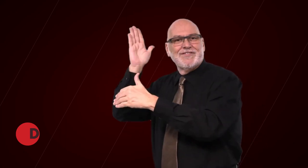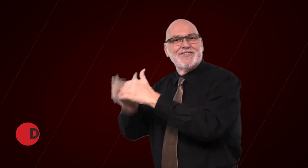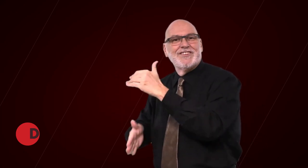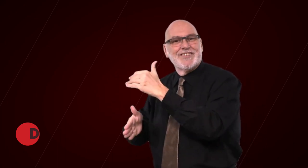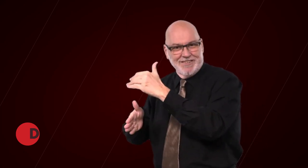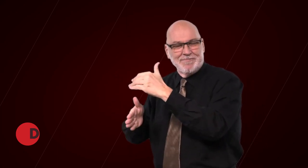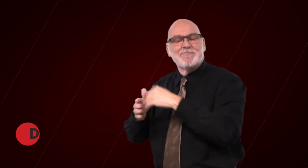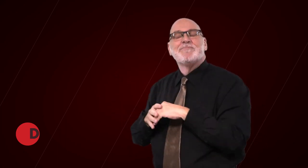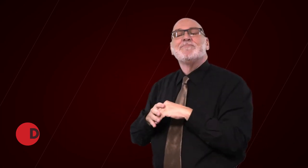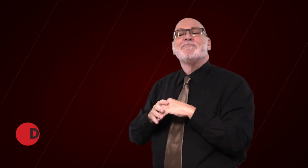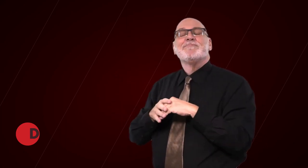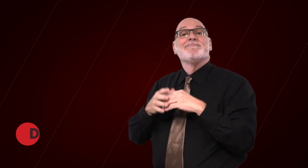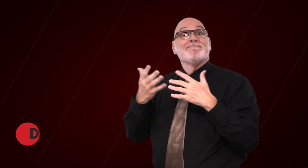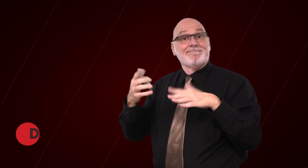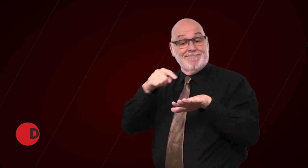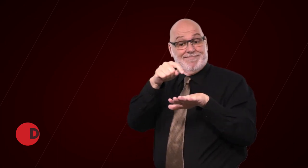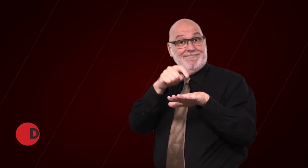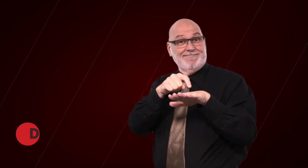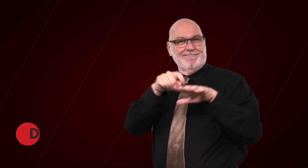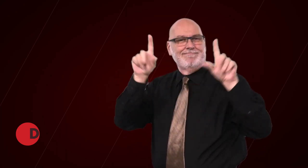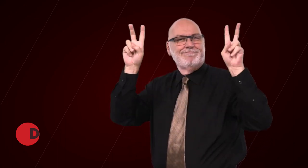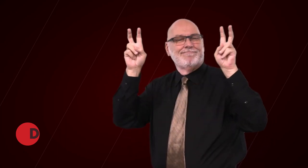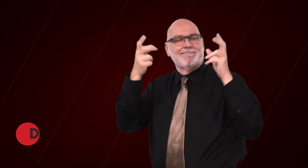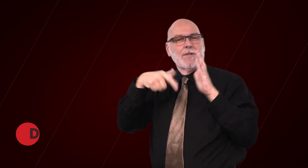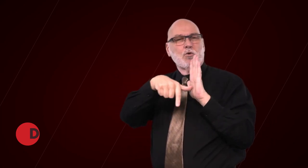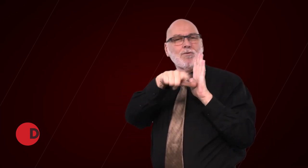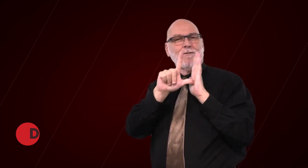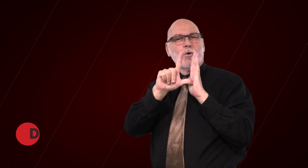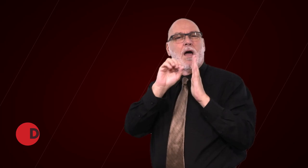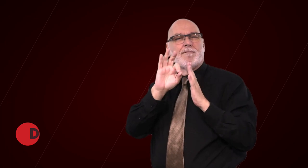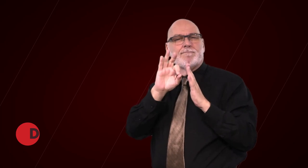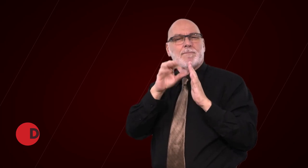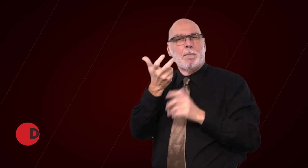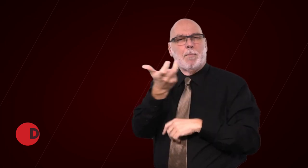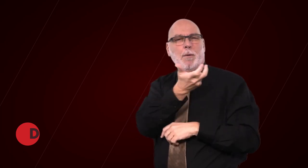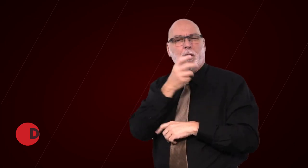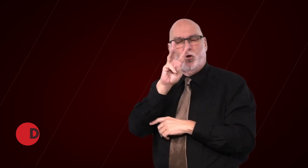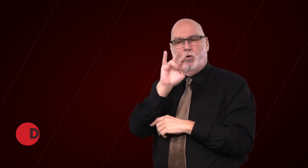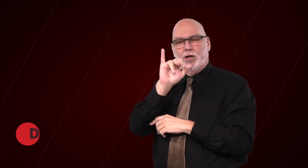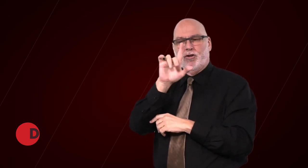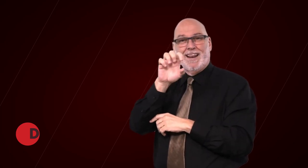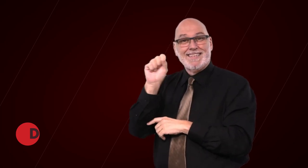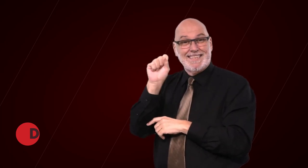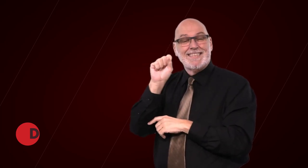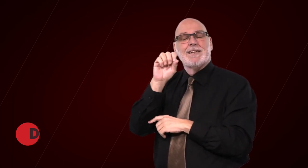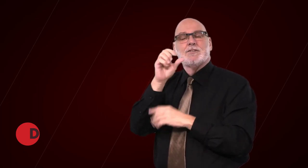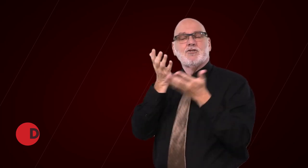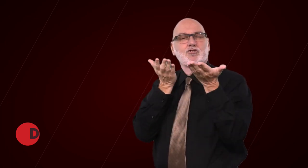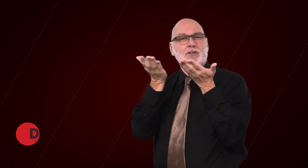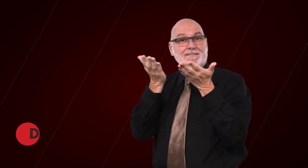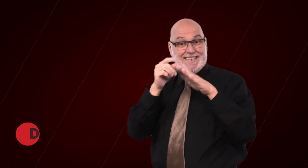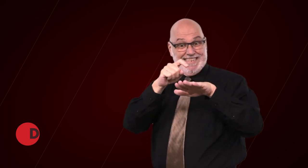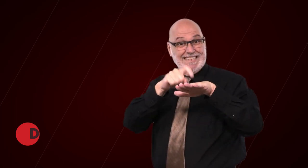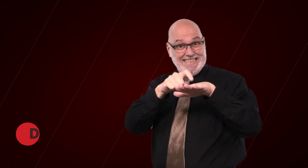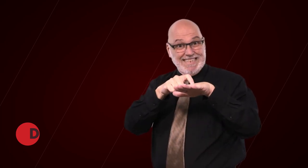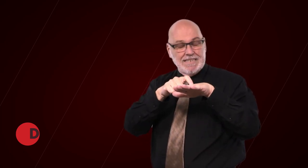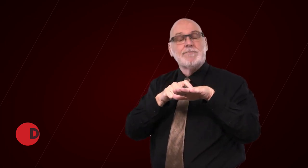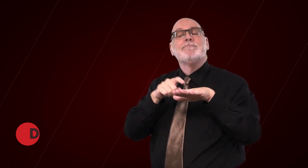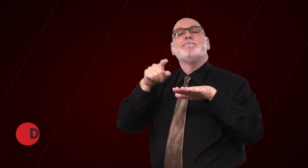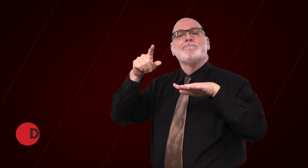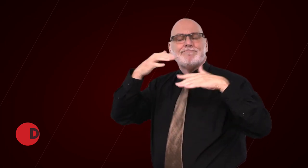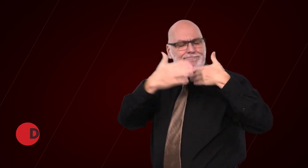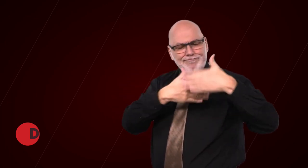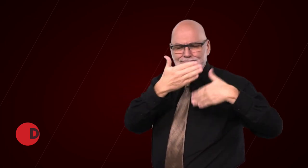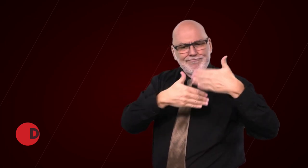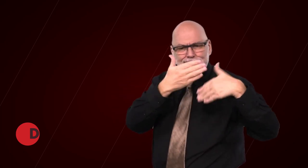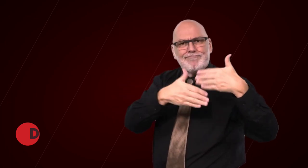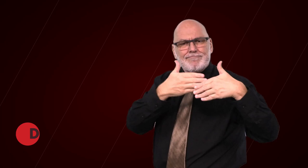"Review of mobile wireless services".